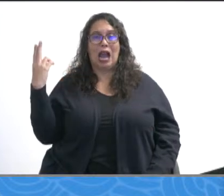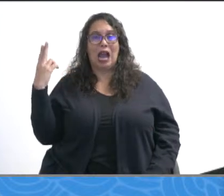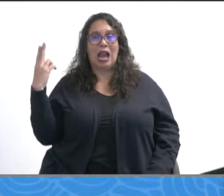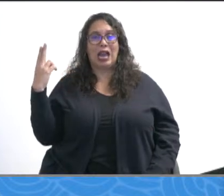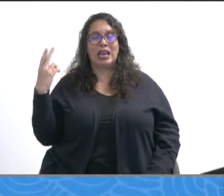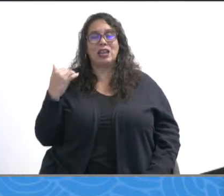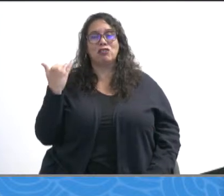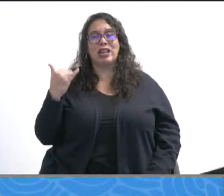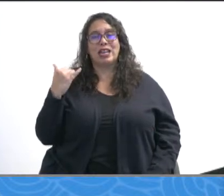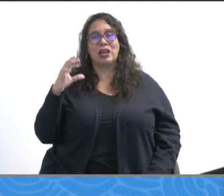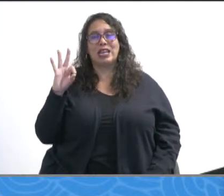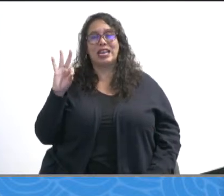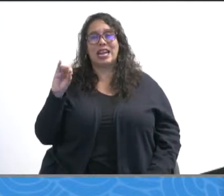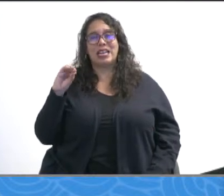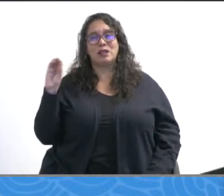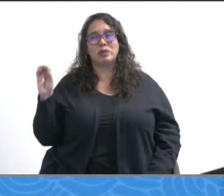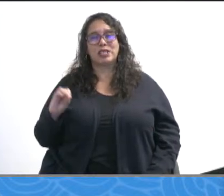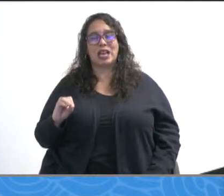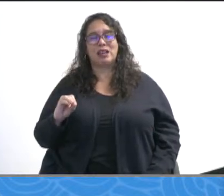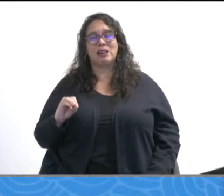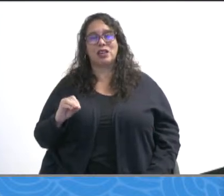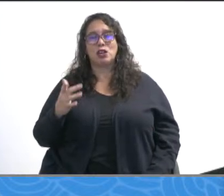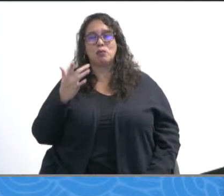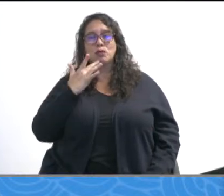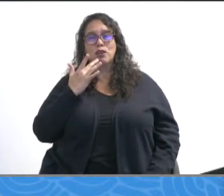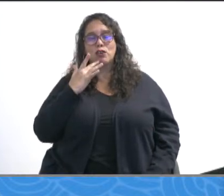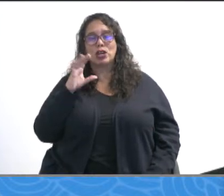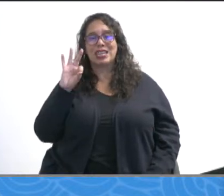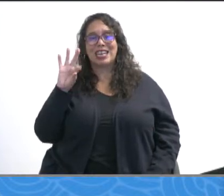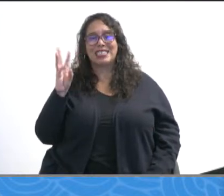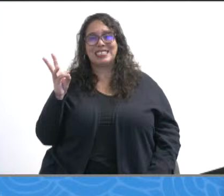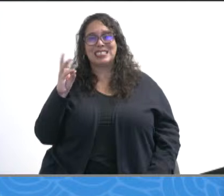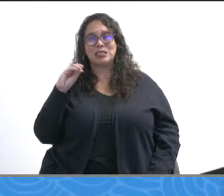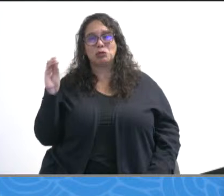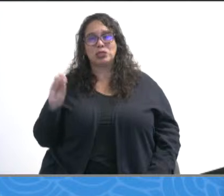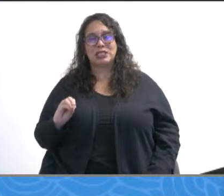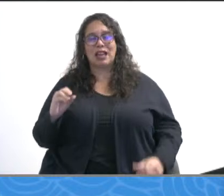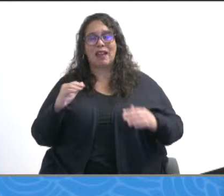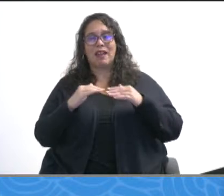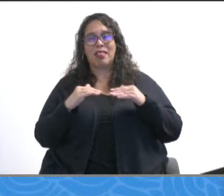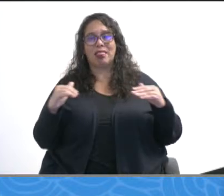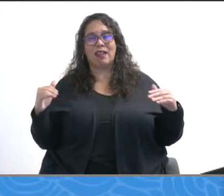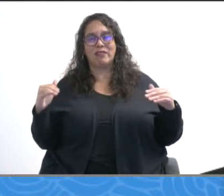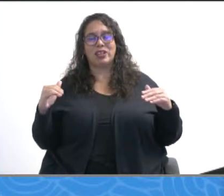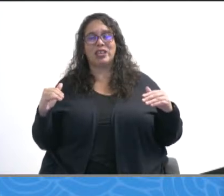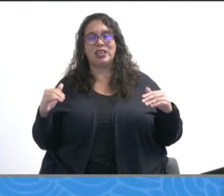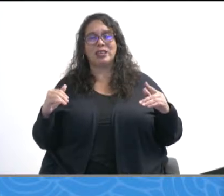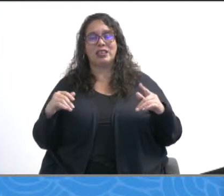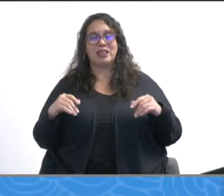We typically would wanna be more at the 96% level. And then chronic absenteeism rate